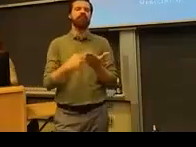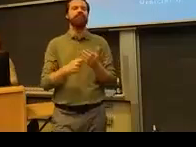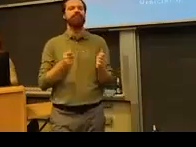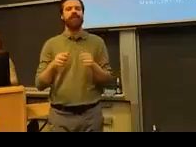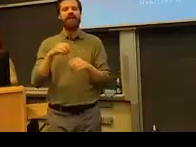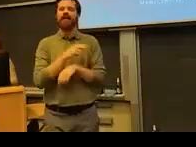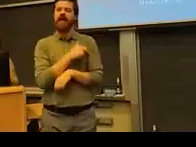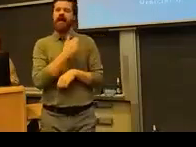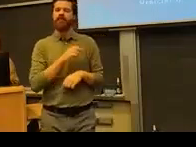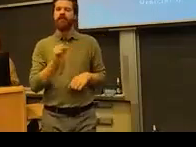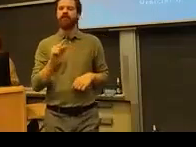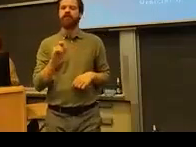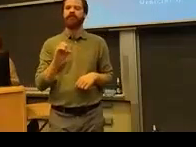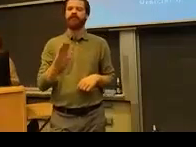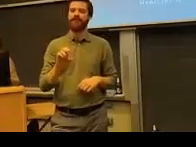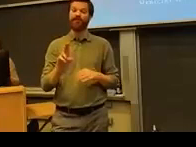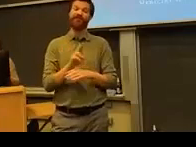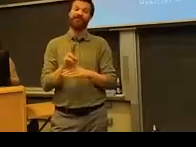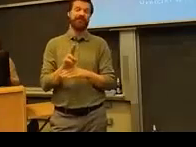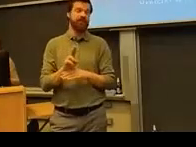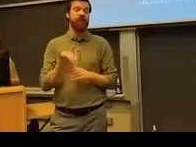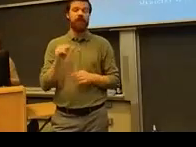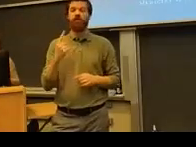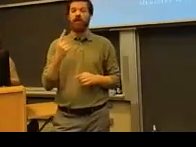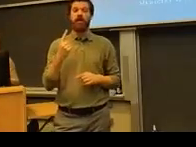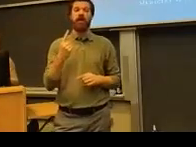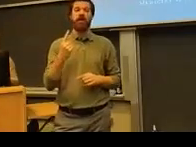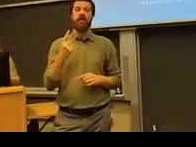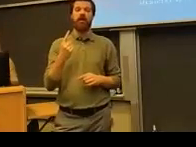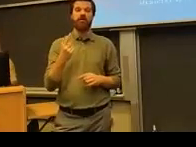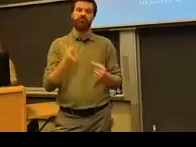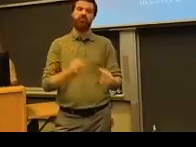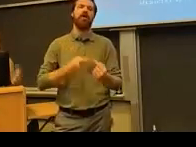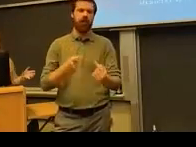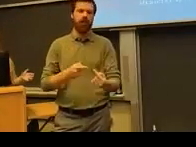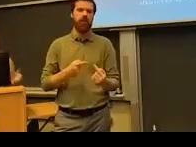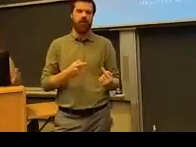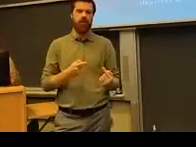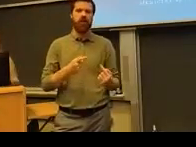substance use because this is something that is a struggle throughout not just our hospital but